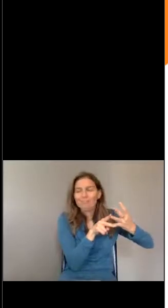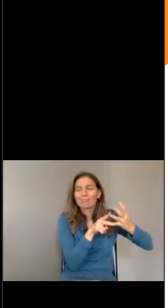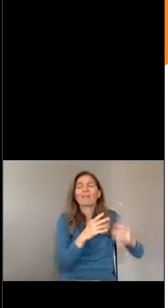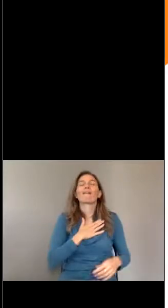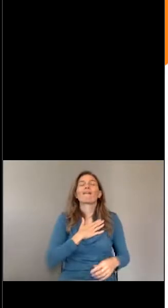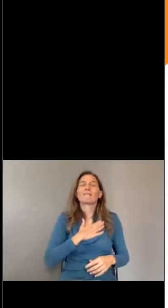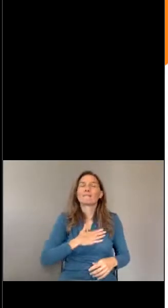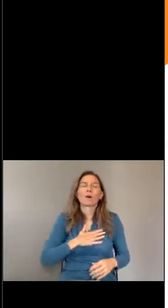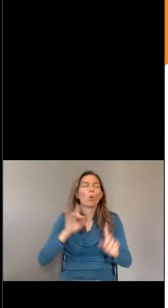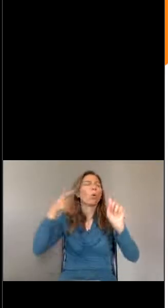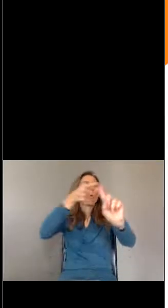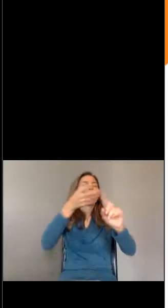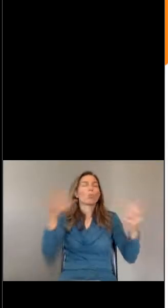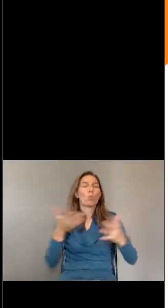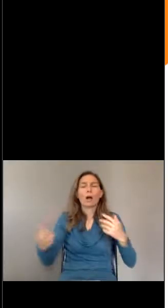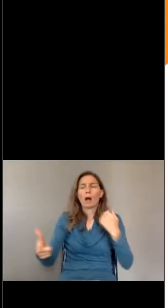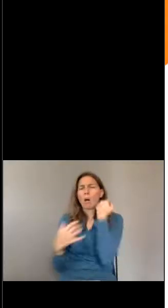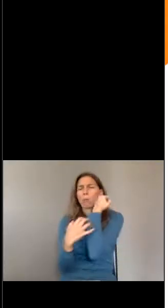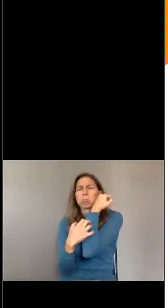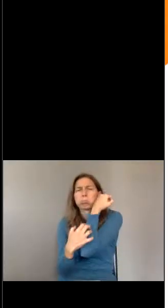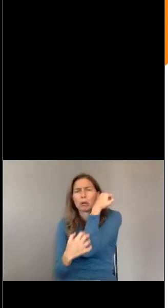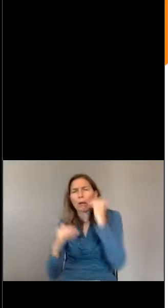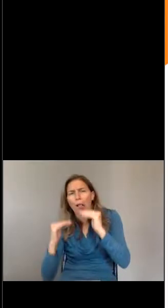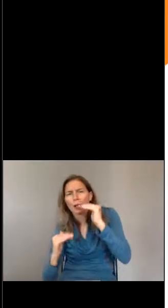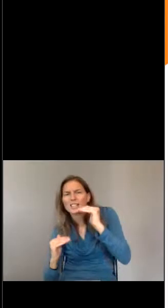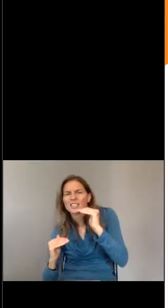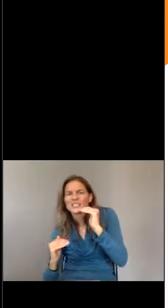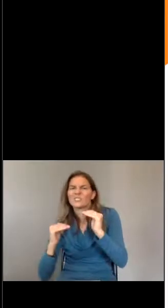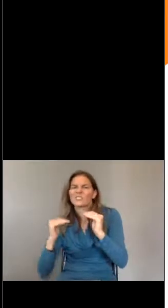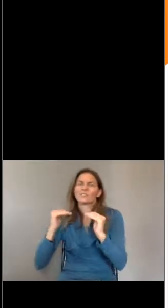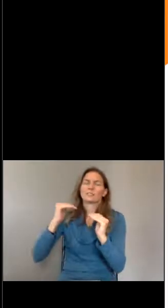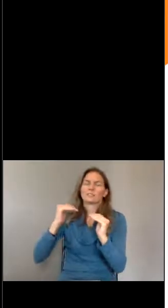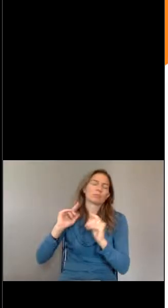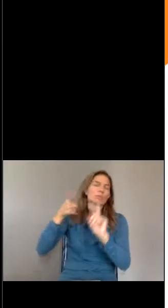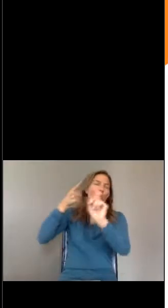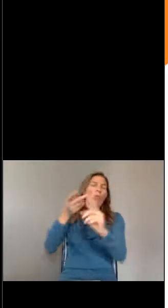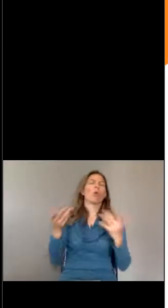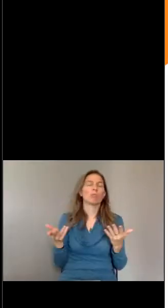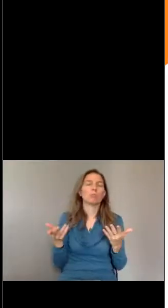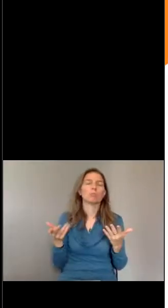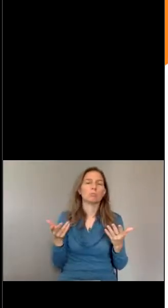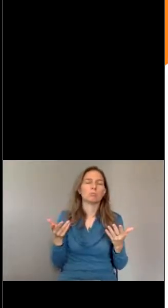And disability is not being taken as the primary issue